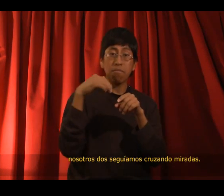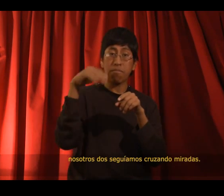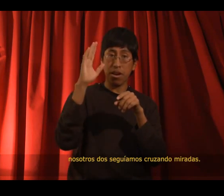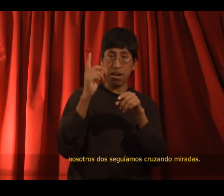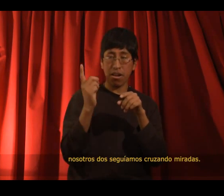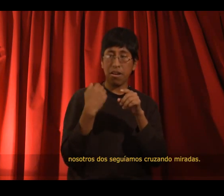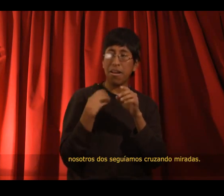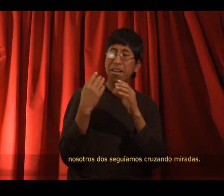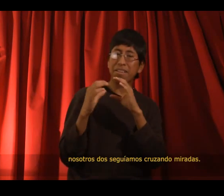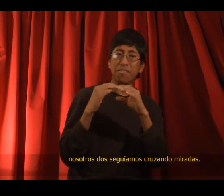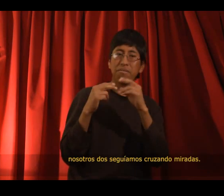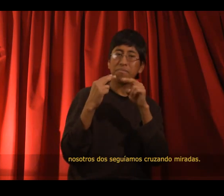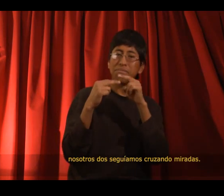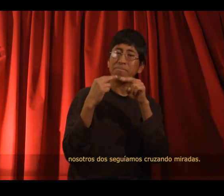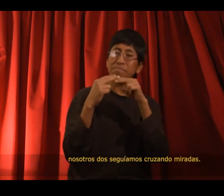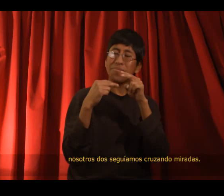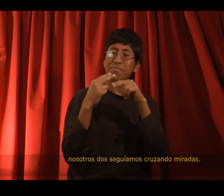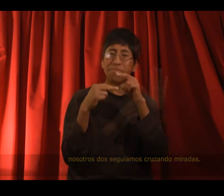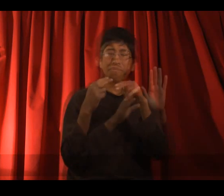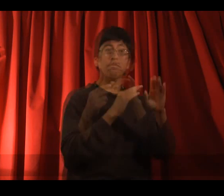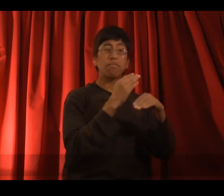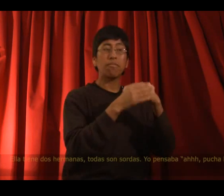We continued to date seriously.